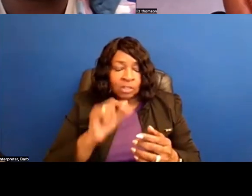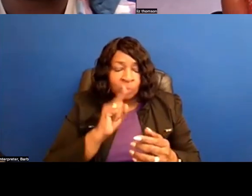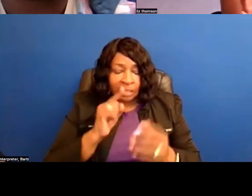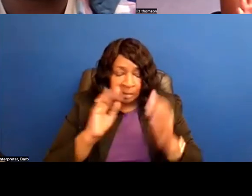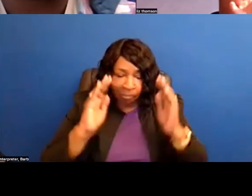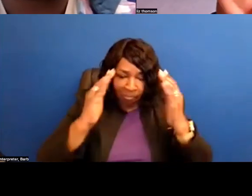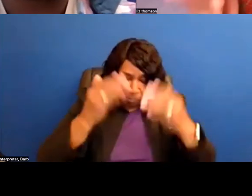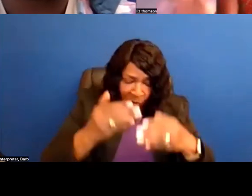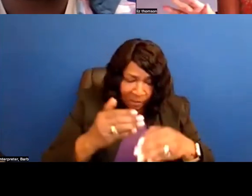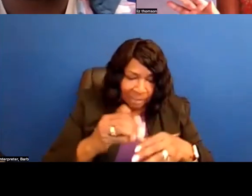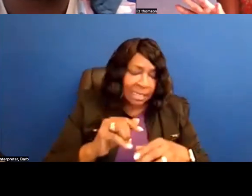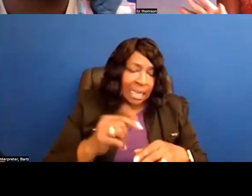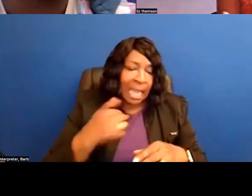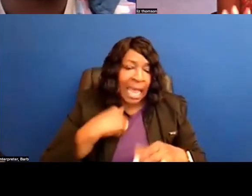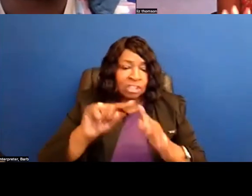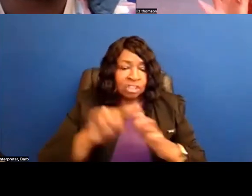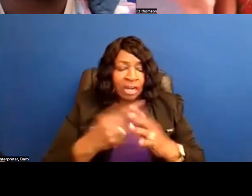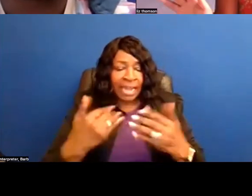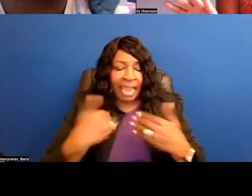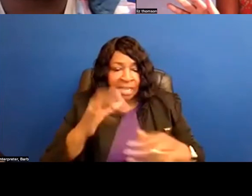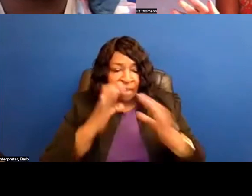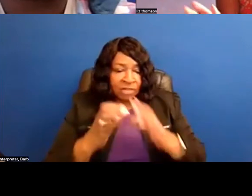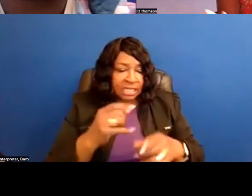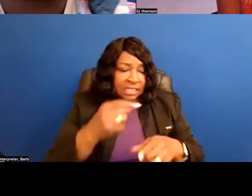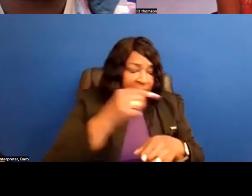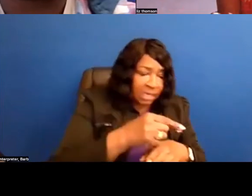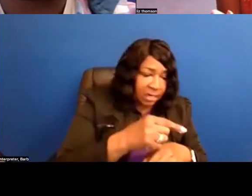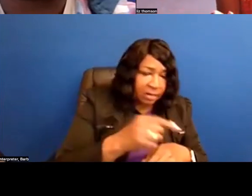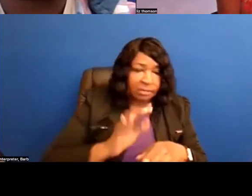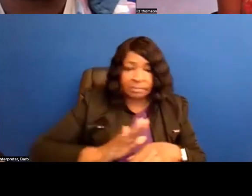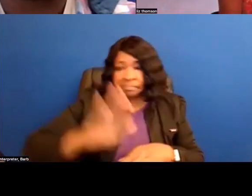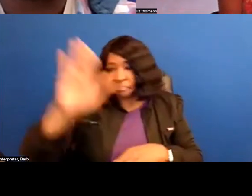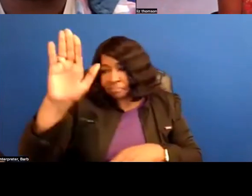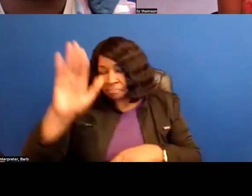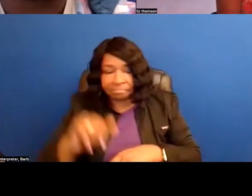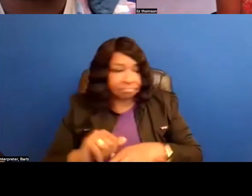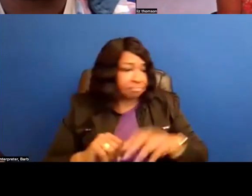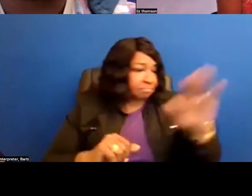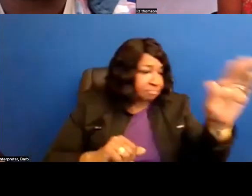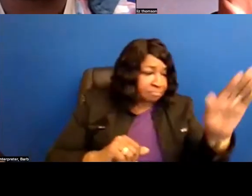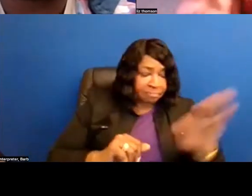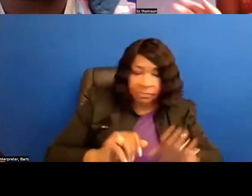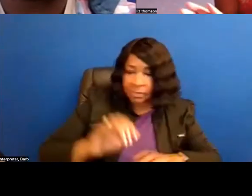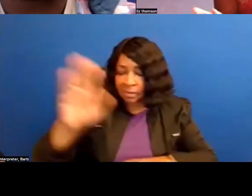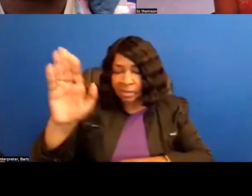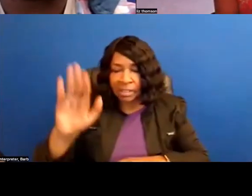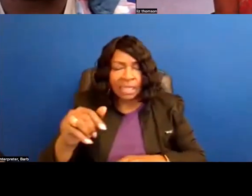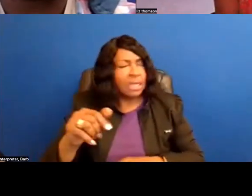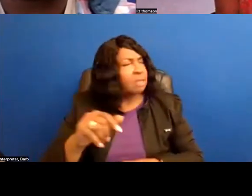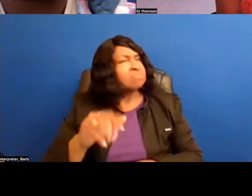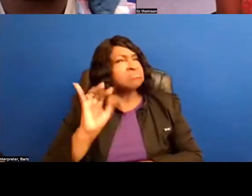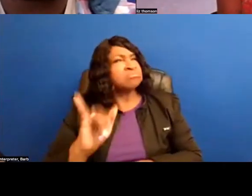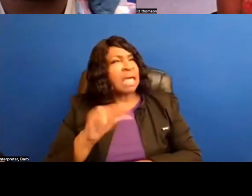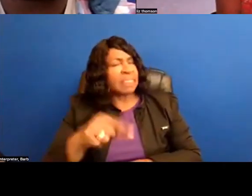And so I would have conversations here with my hand raised and another conversation here and I was, oh, that sounds good, that sounded great.